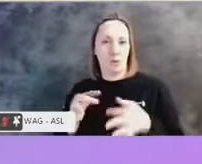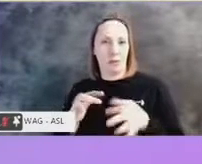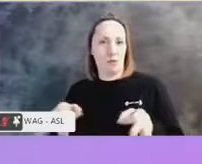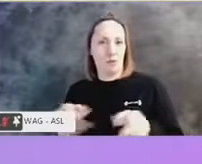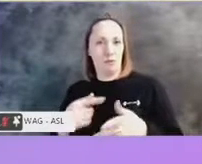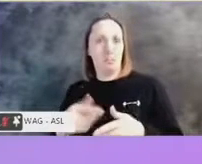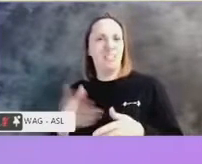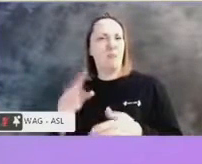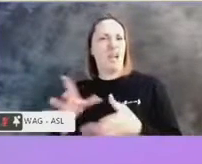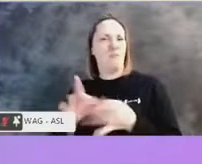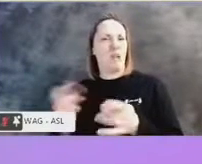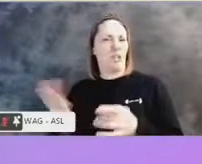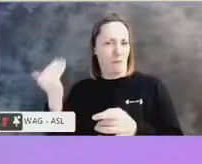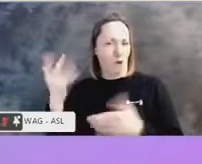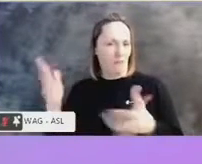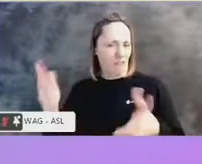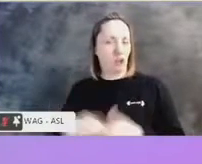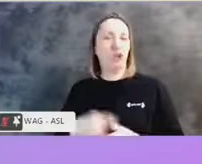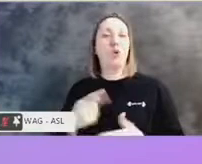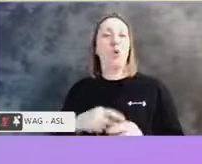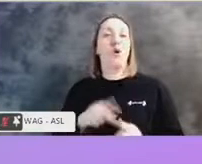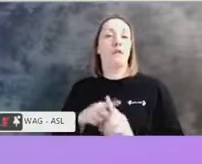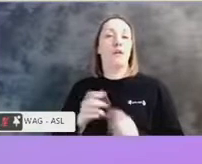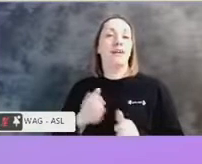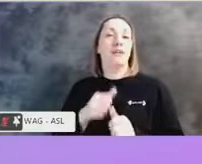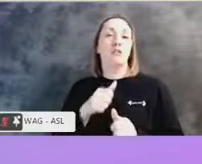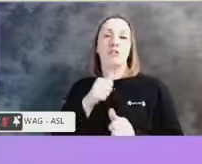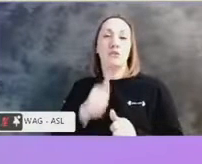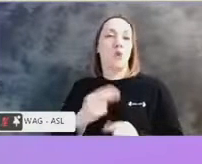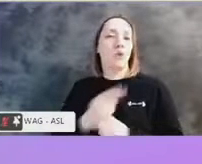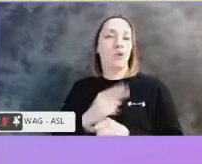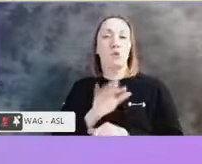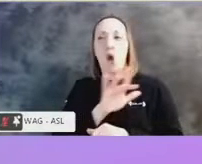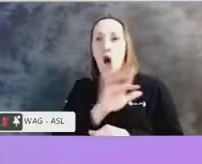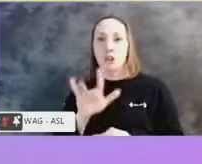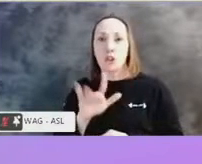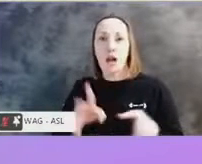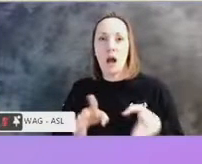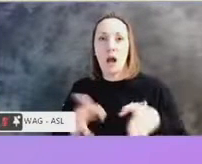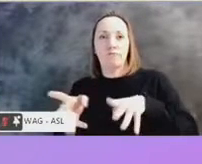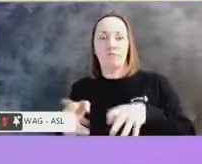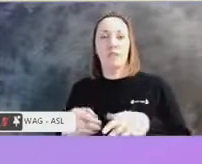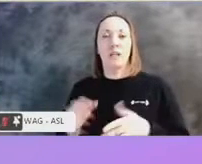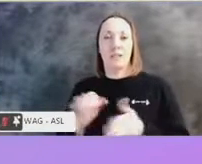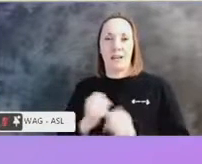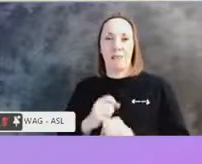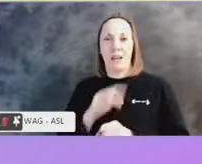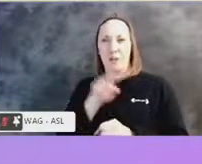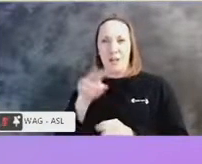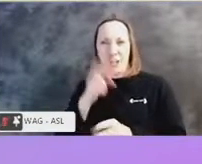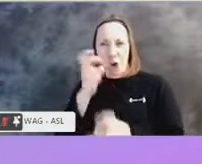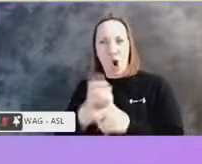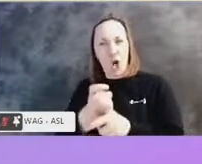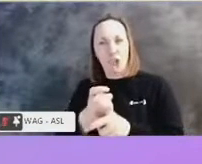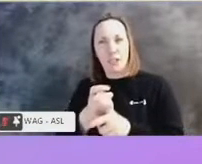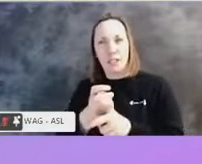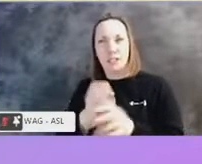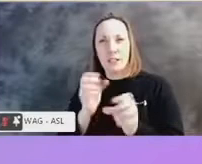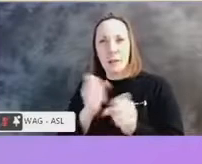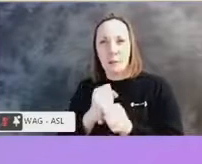here, use inclusive writing style that uses active voice and relies on basic plain plain language, avoiding to